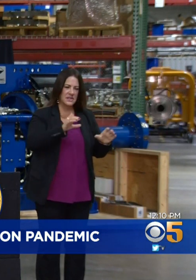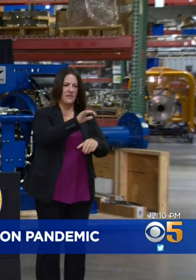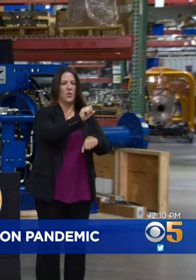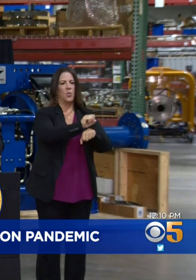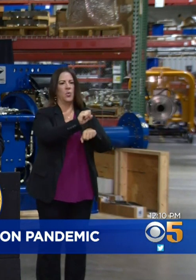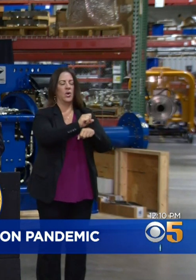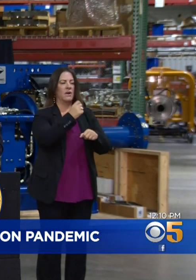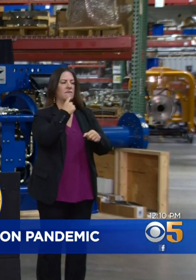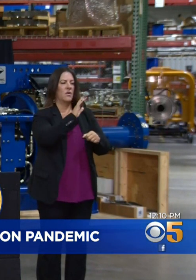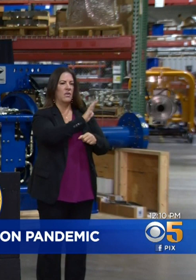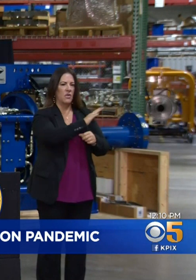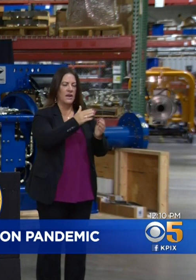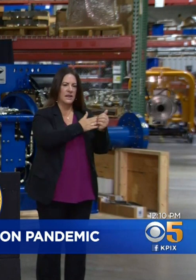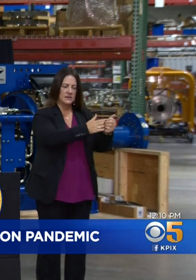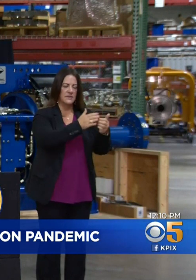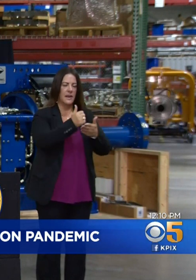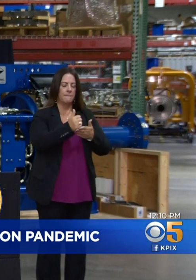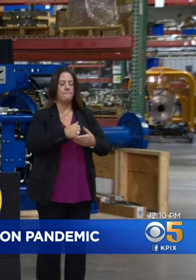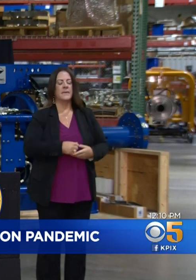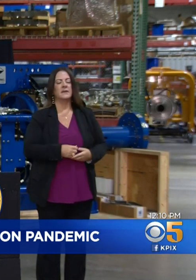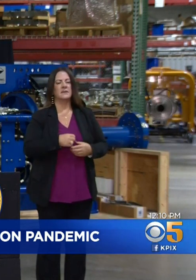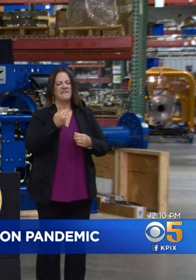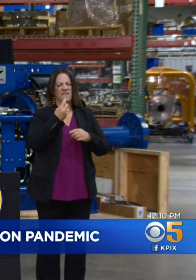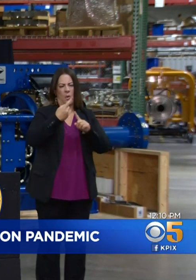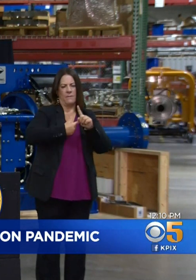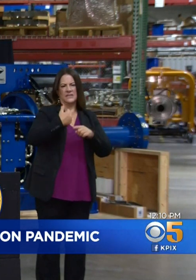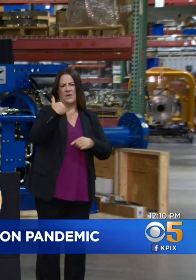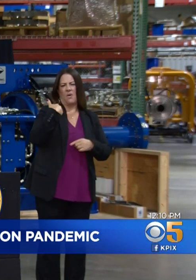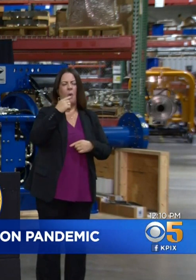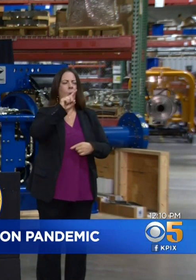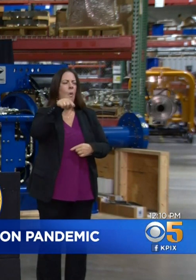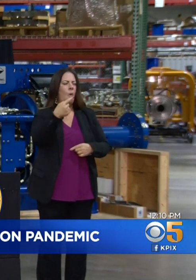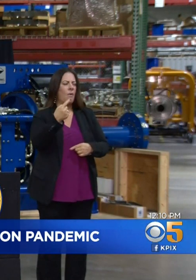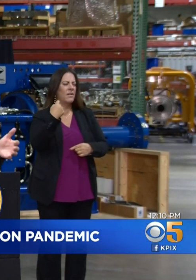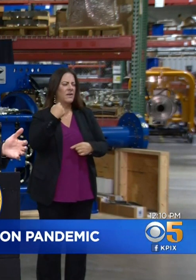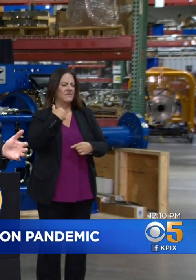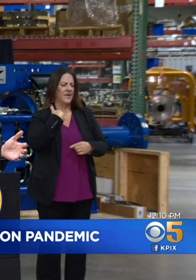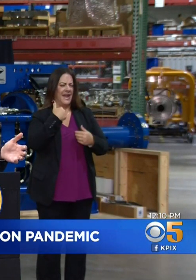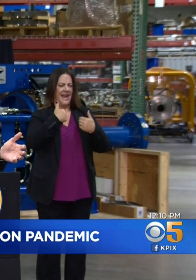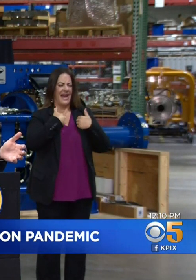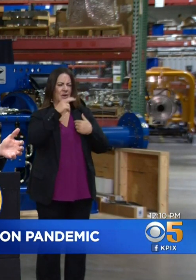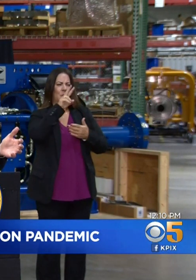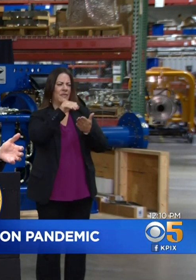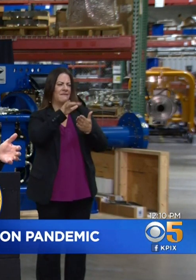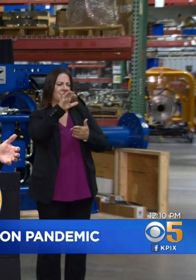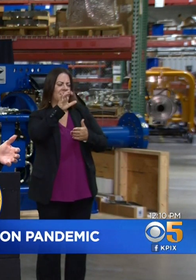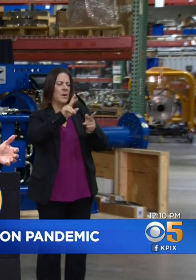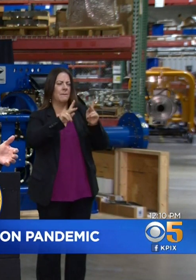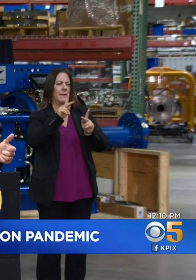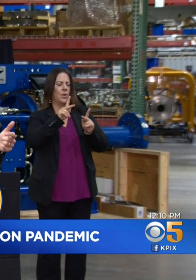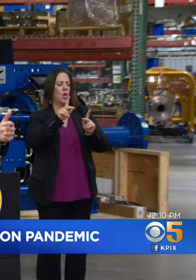OVER 88,000 TESTS OVER THE LAST WEEK IS TESTAMENT TO THEIR EFFORTS AND THEIR ENTIRE TEAM